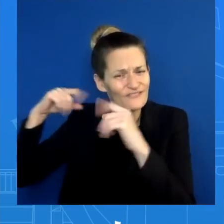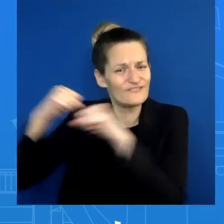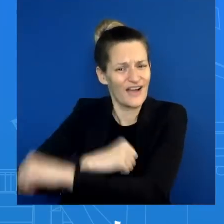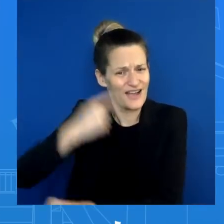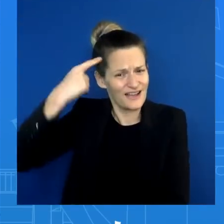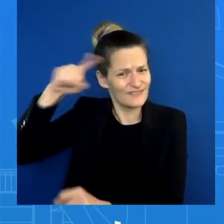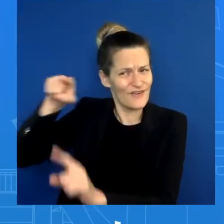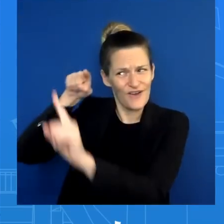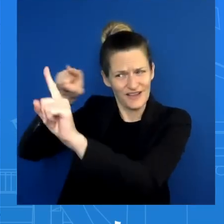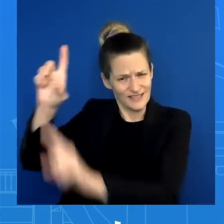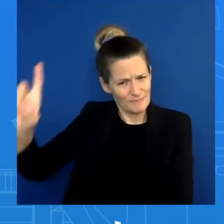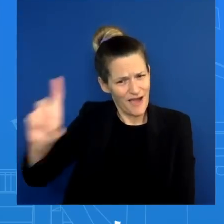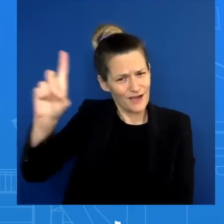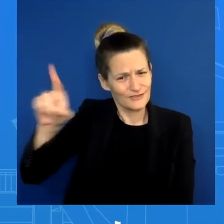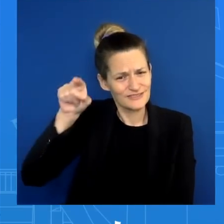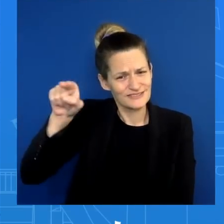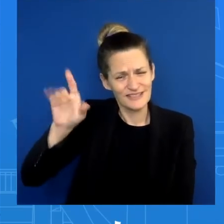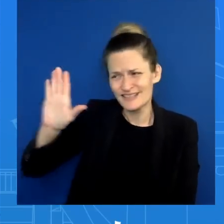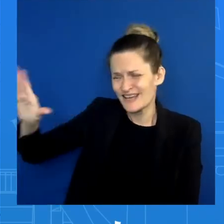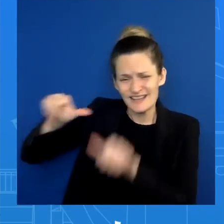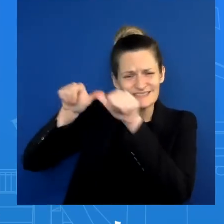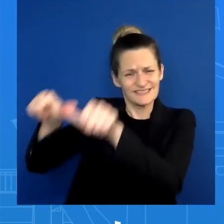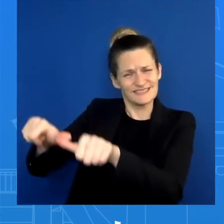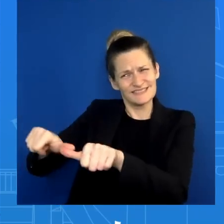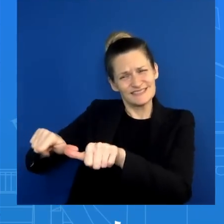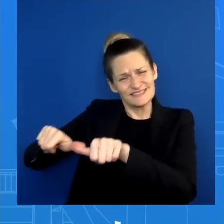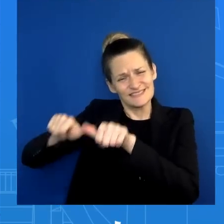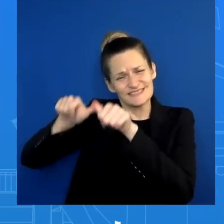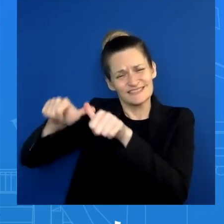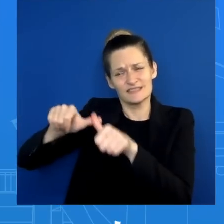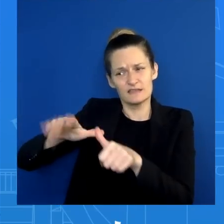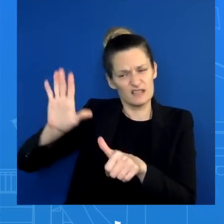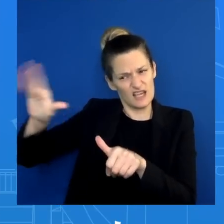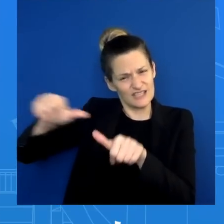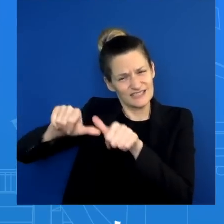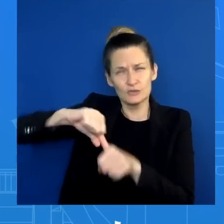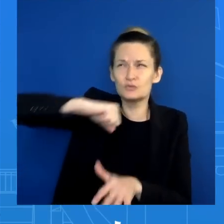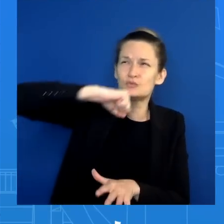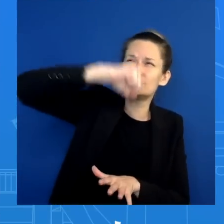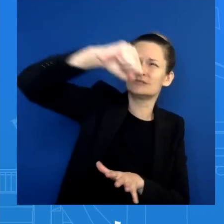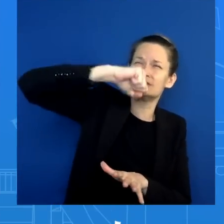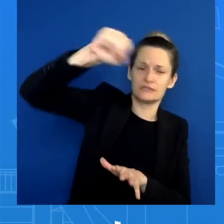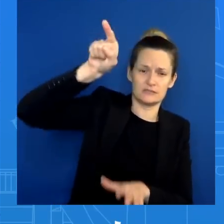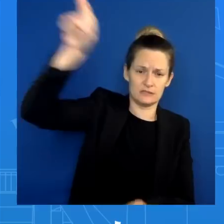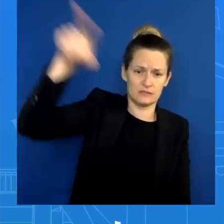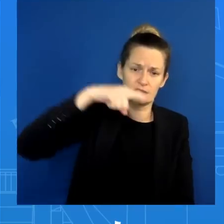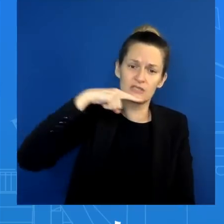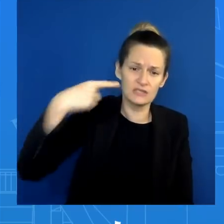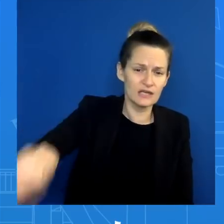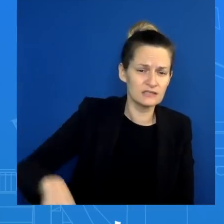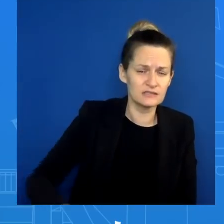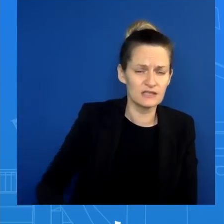And we're going to continue to hold the Kremlin accountable. That's going to be our focus. No talk.